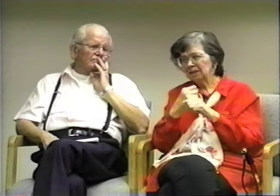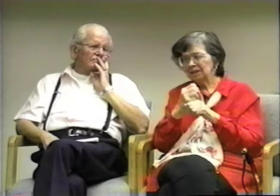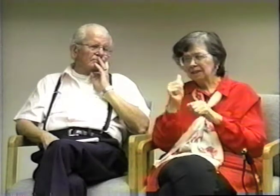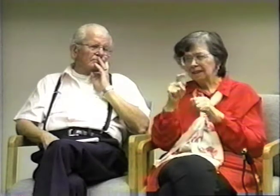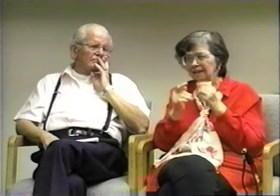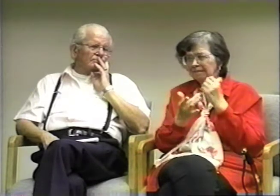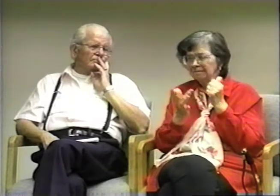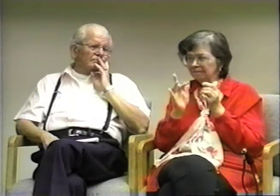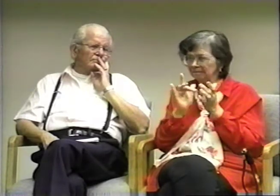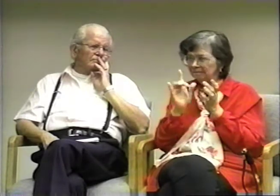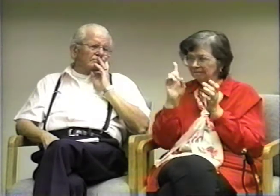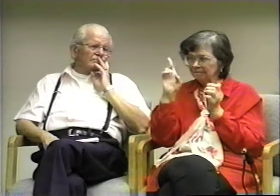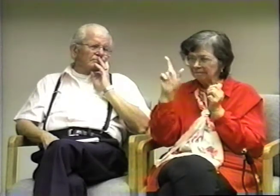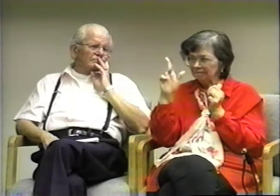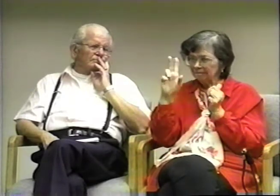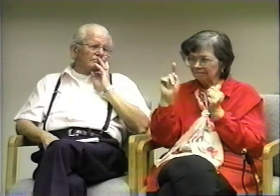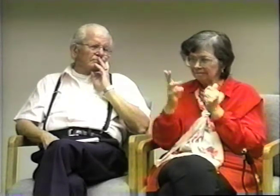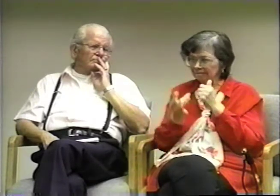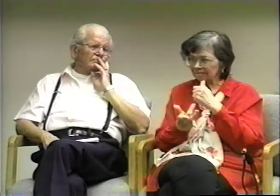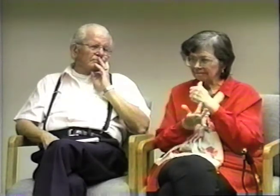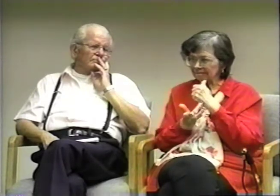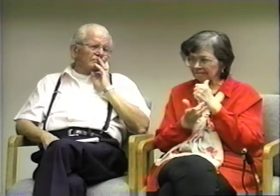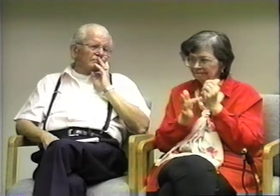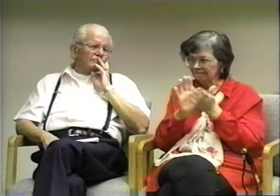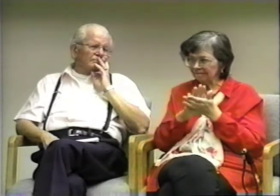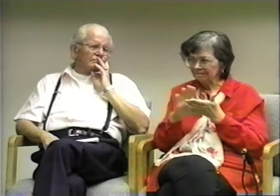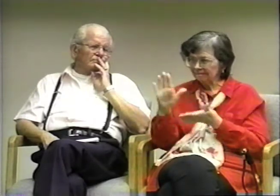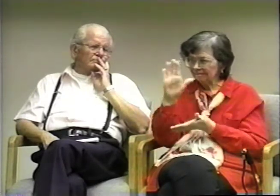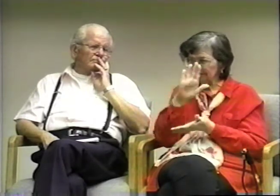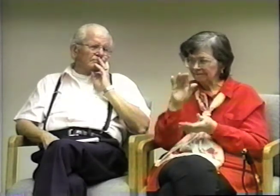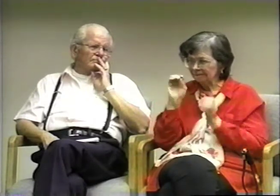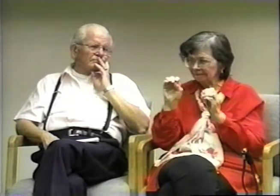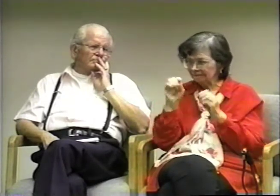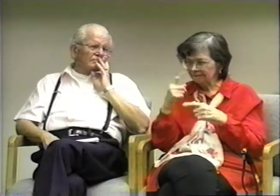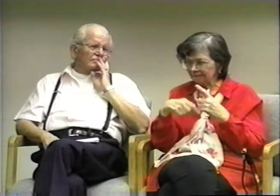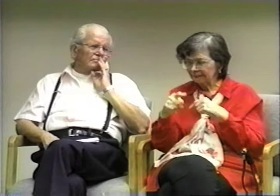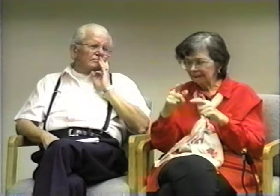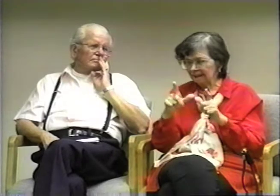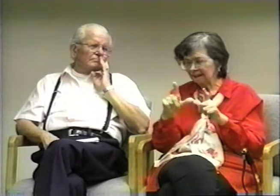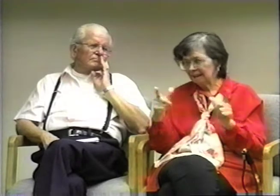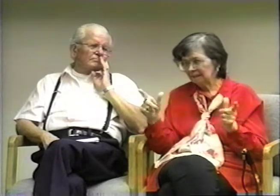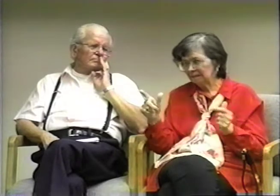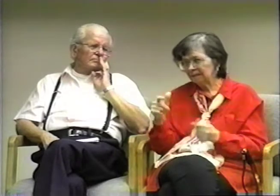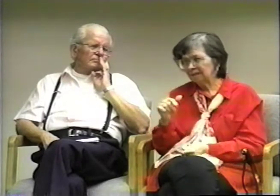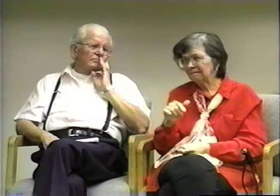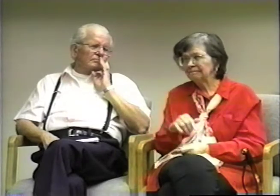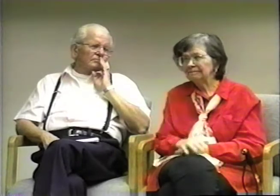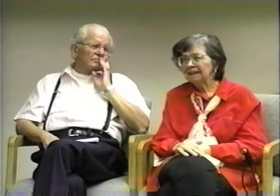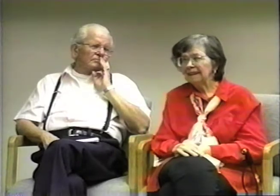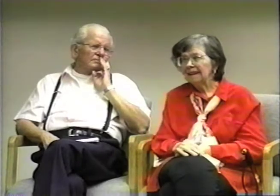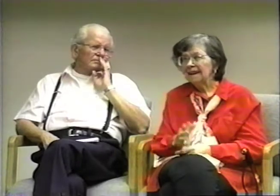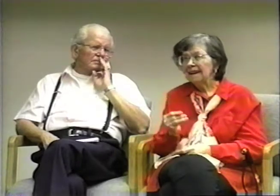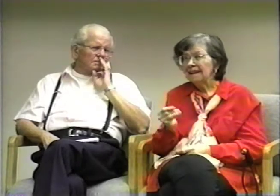and then I taught a few years at Duluth Technical College.